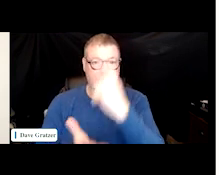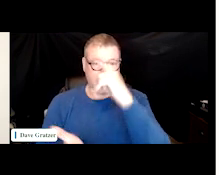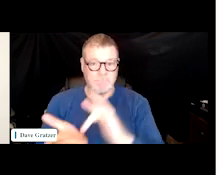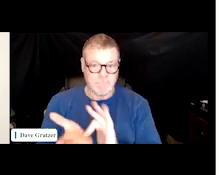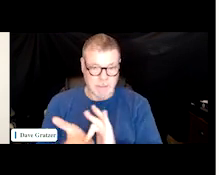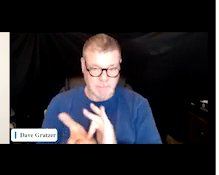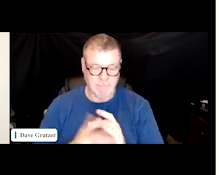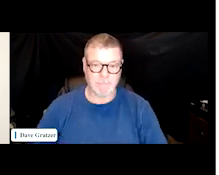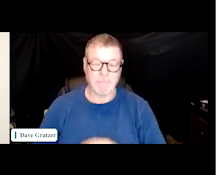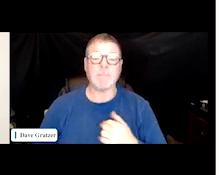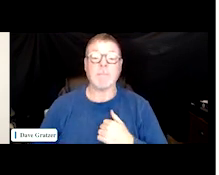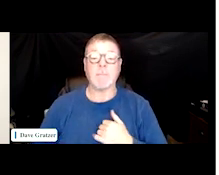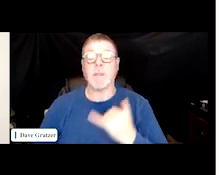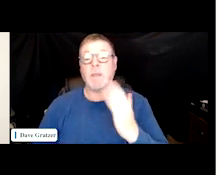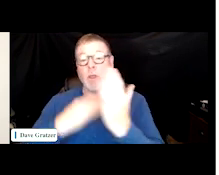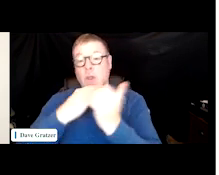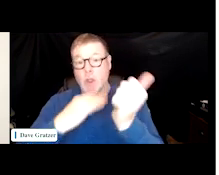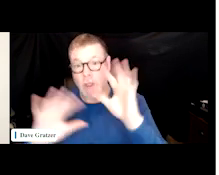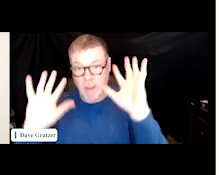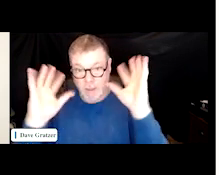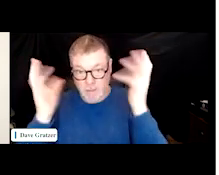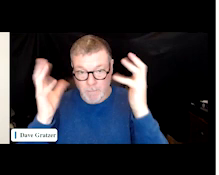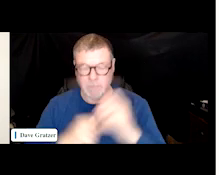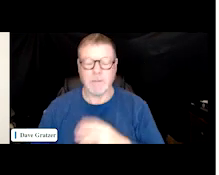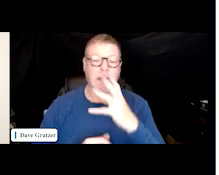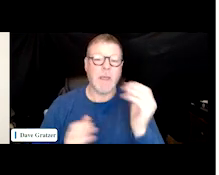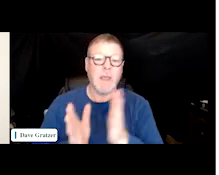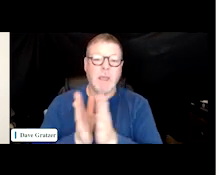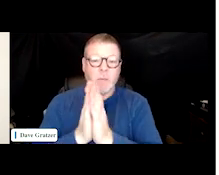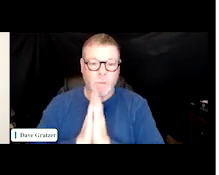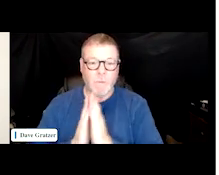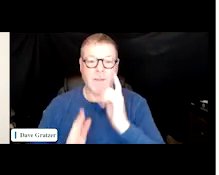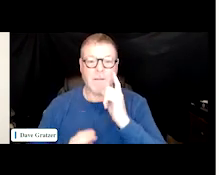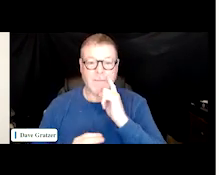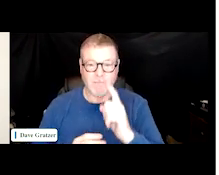I was able to call the ambulance and request for him to be transported